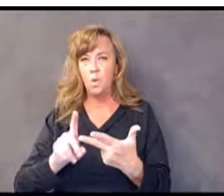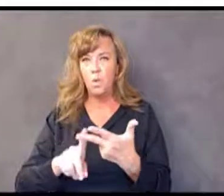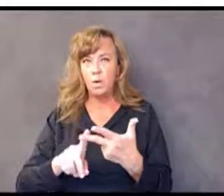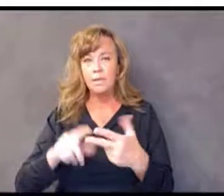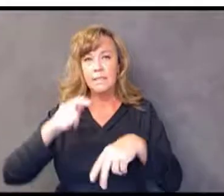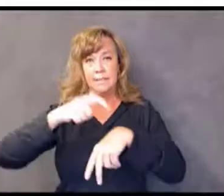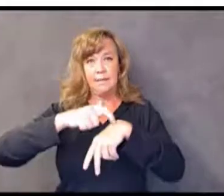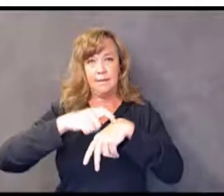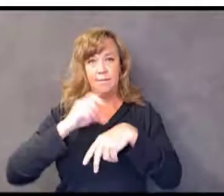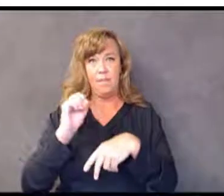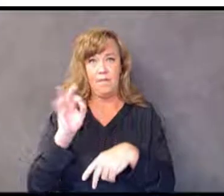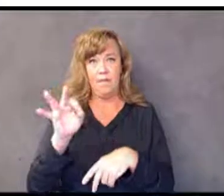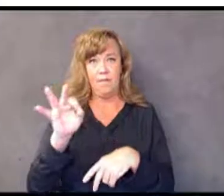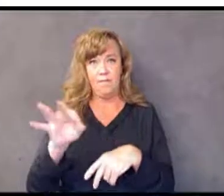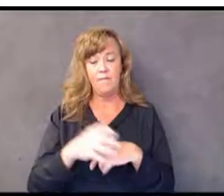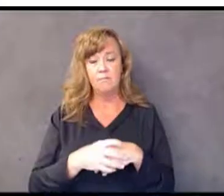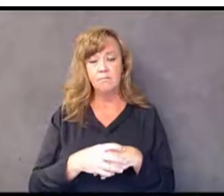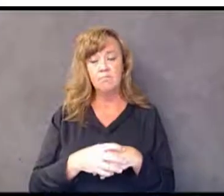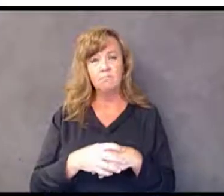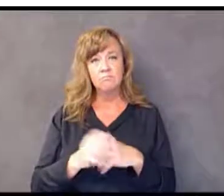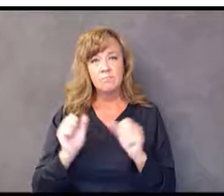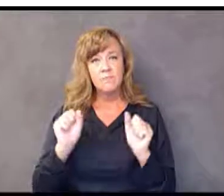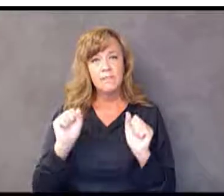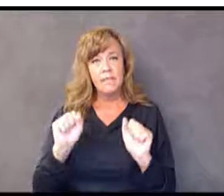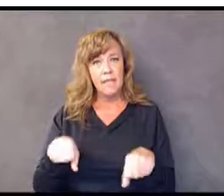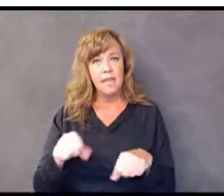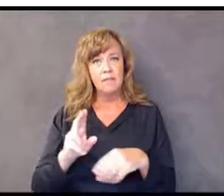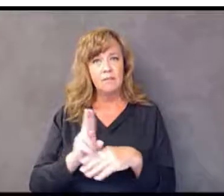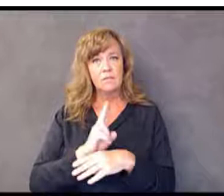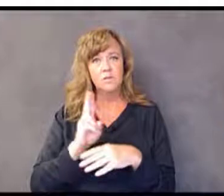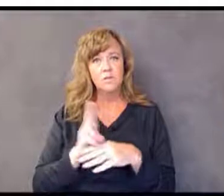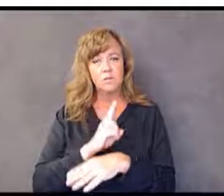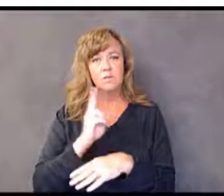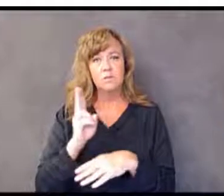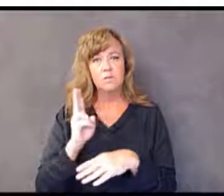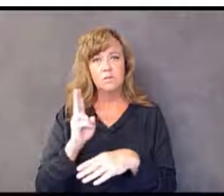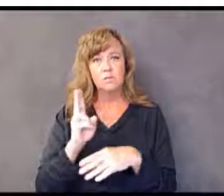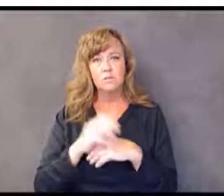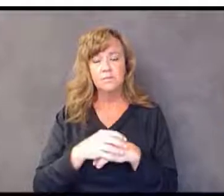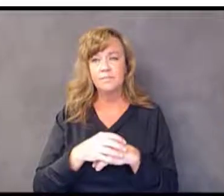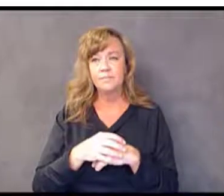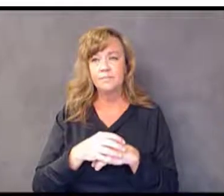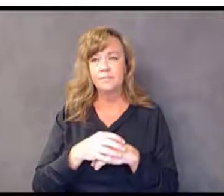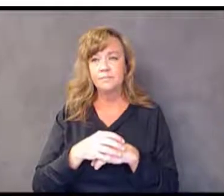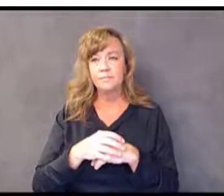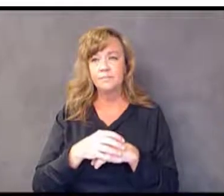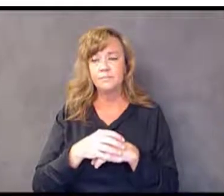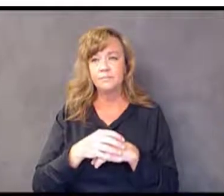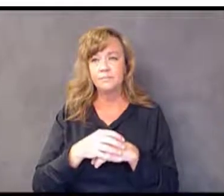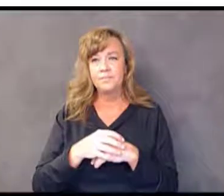Providing a separate setting for administration can reduce background noise and distractions